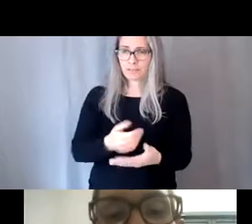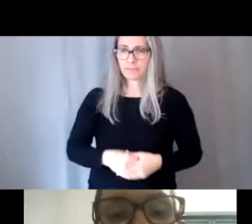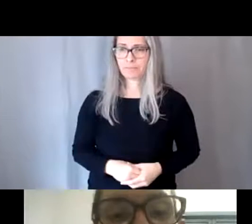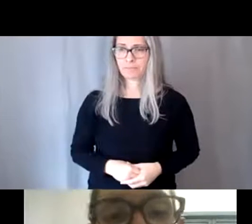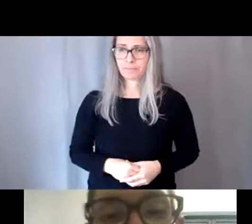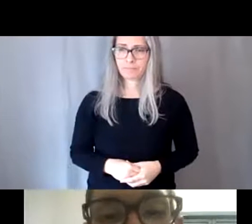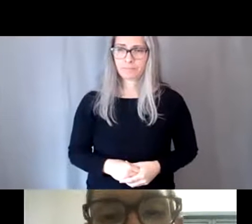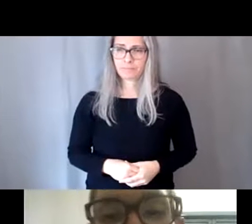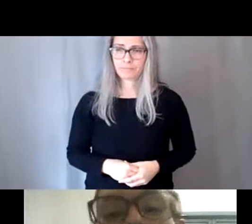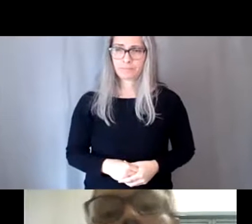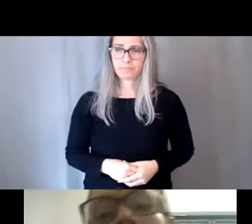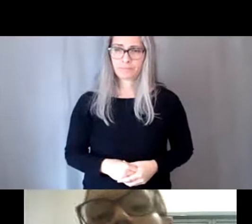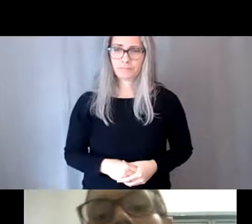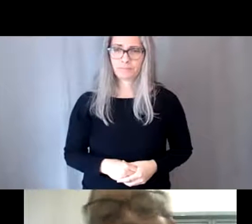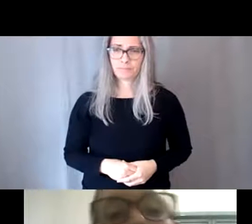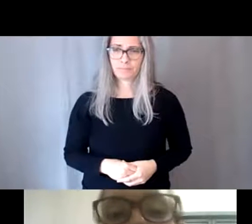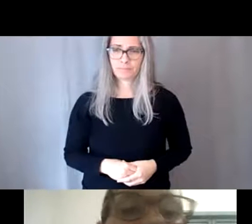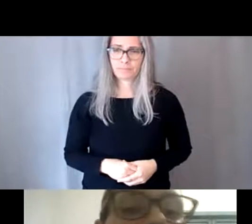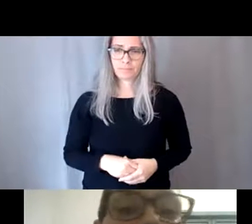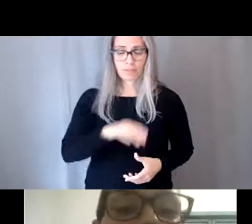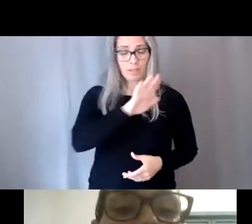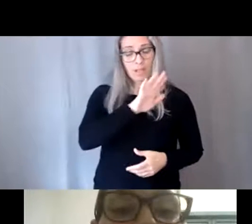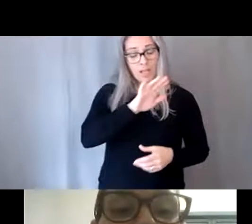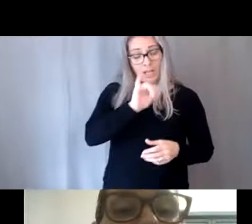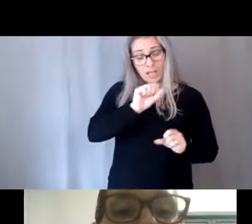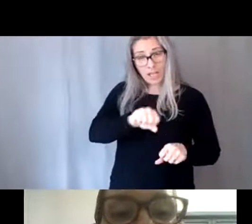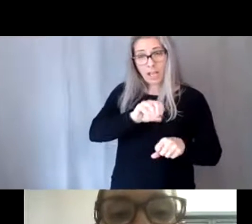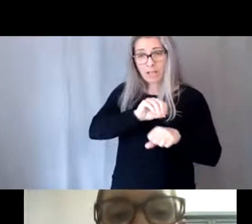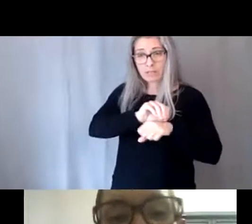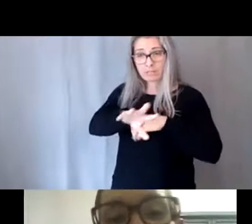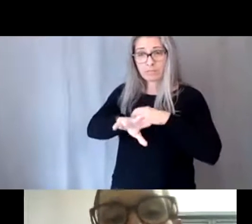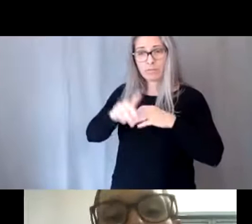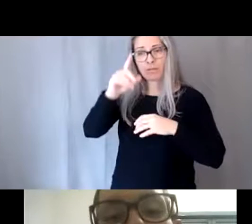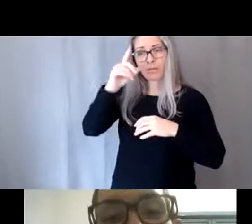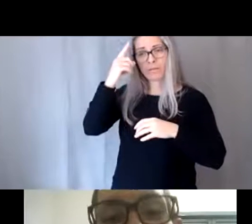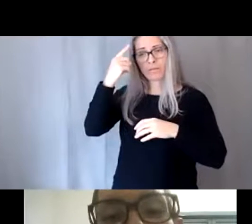health or the de-medicalized models of the